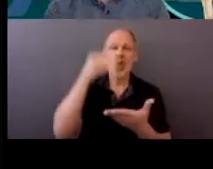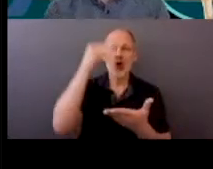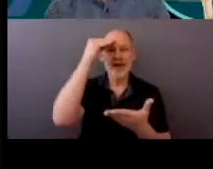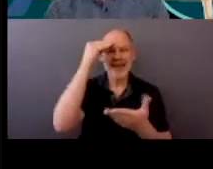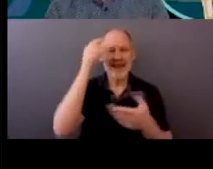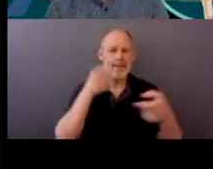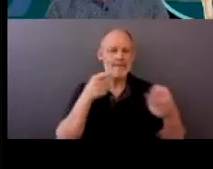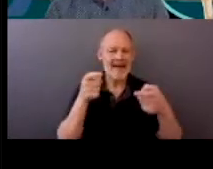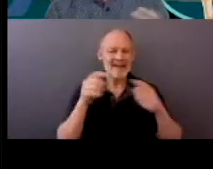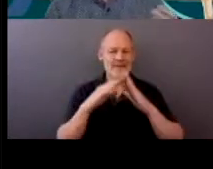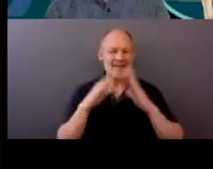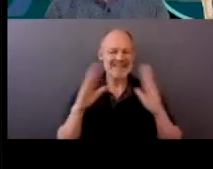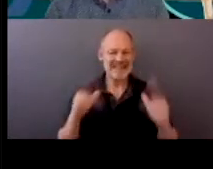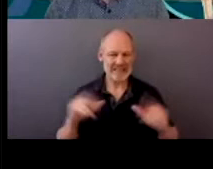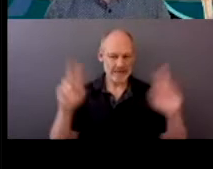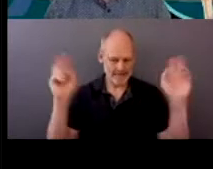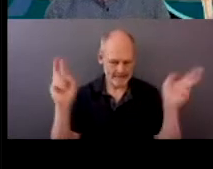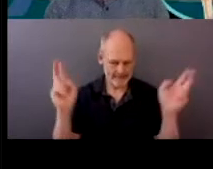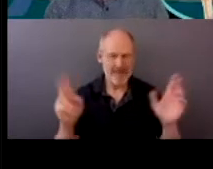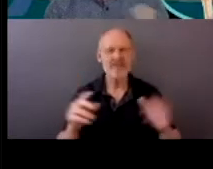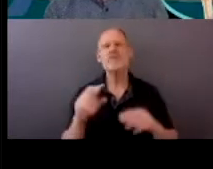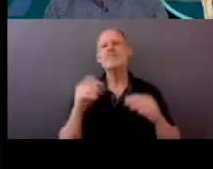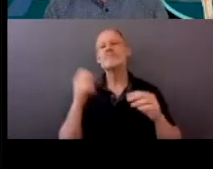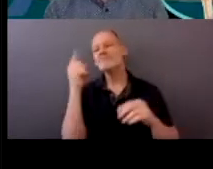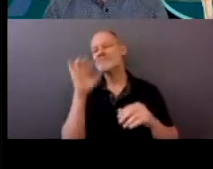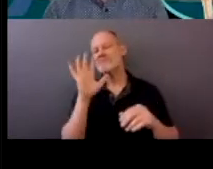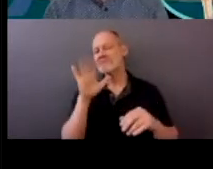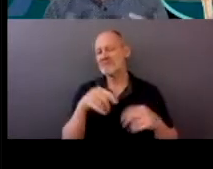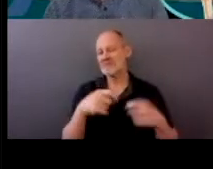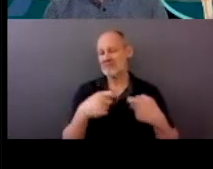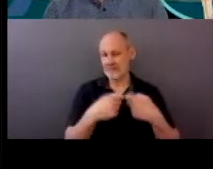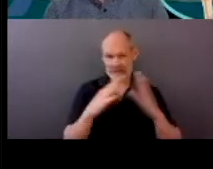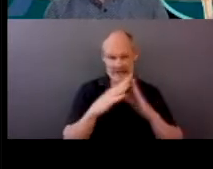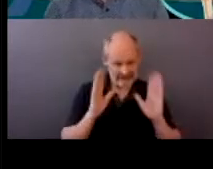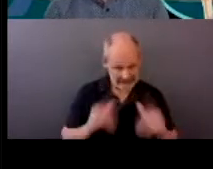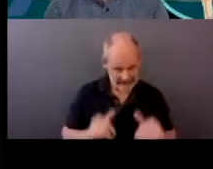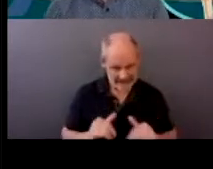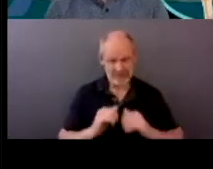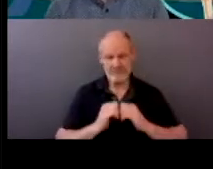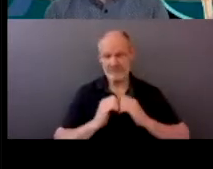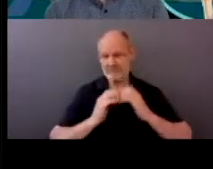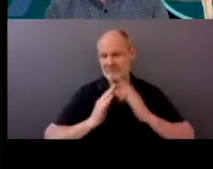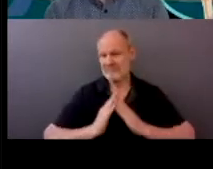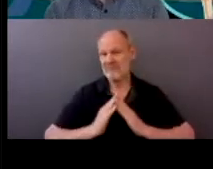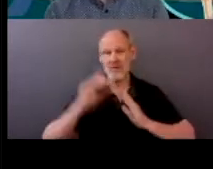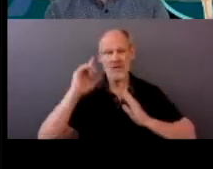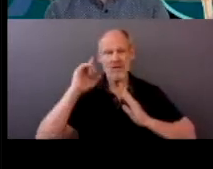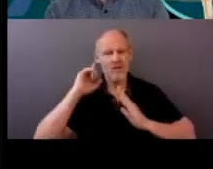teachers or students to access our material on our website and learn about our programming.